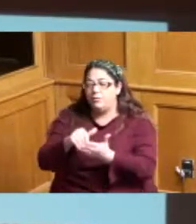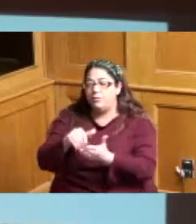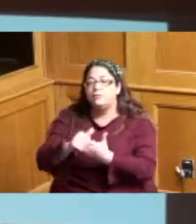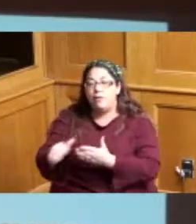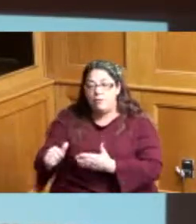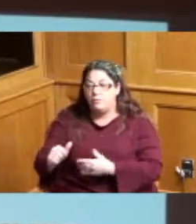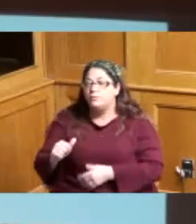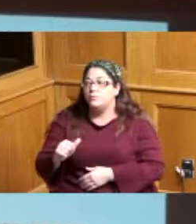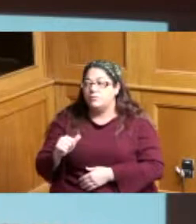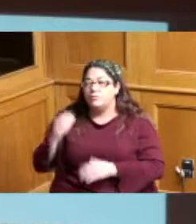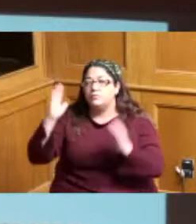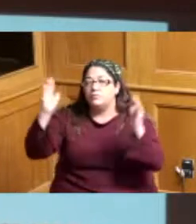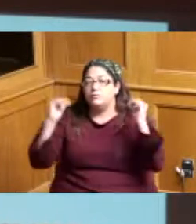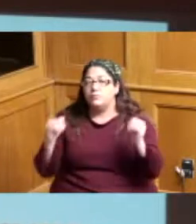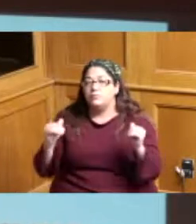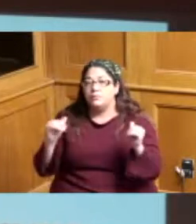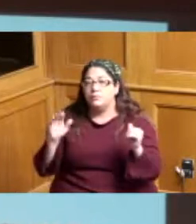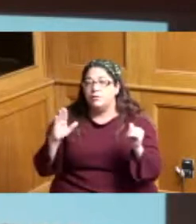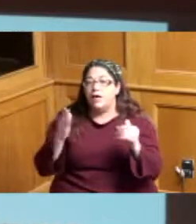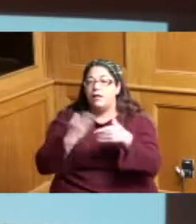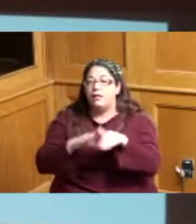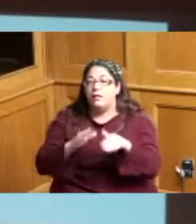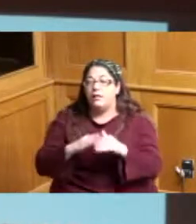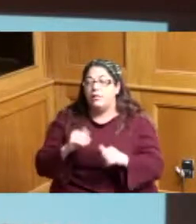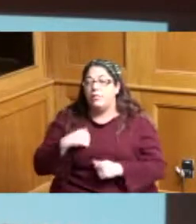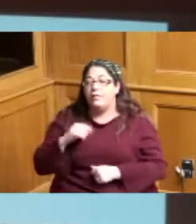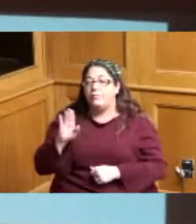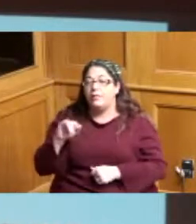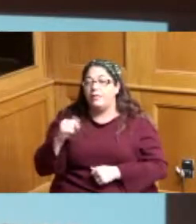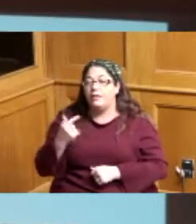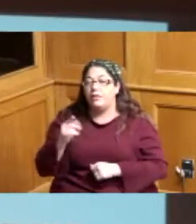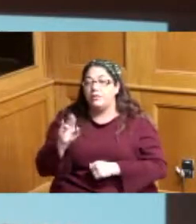we have calculated the billing units which is the denominator which is a three million